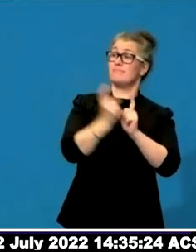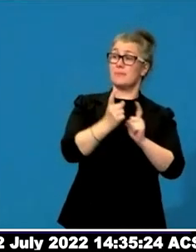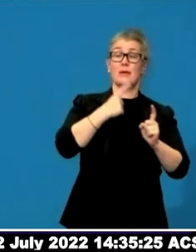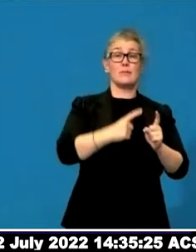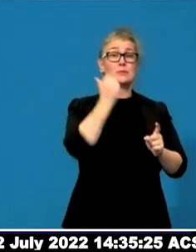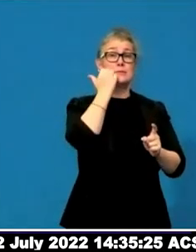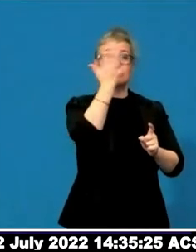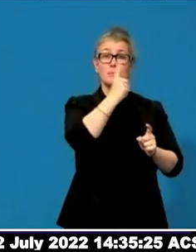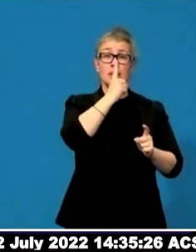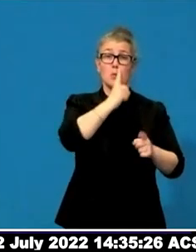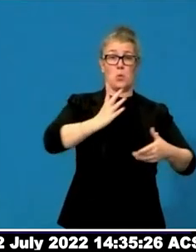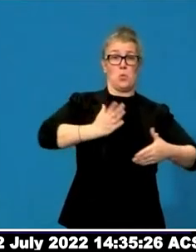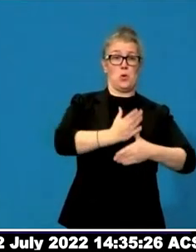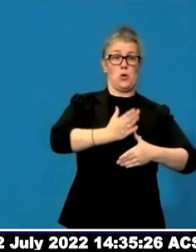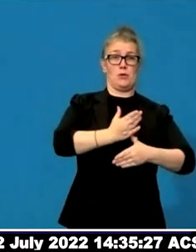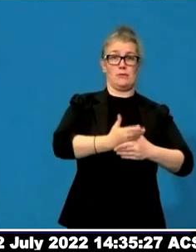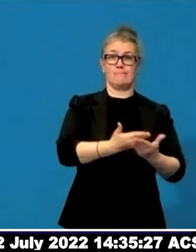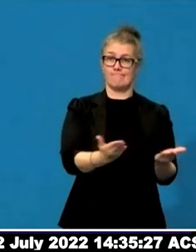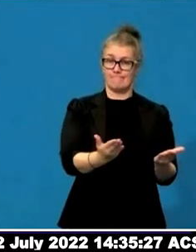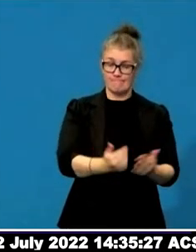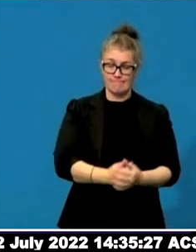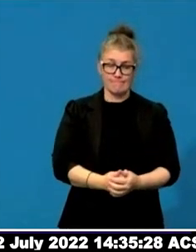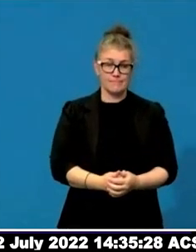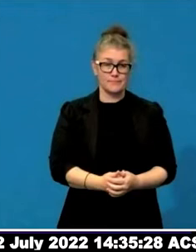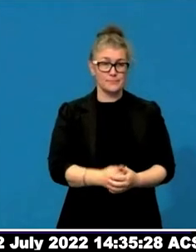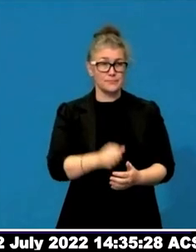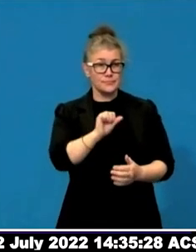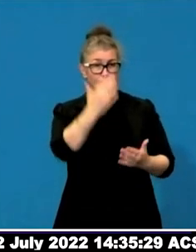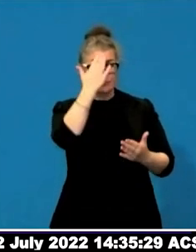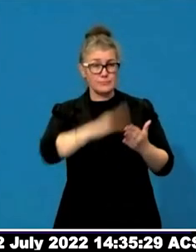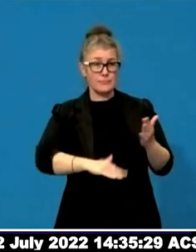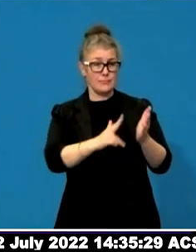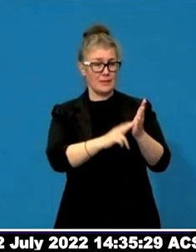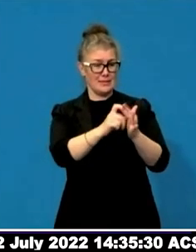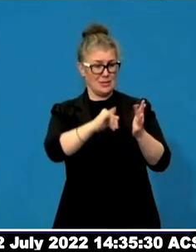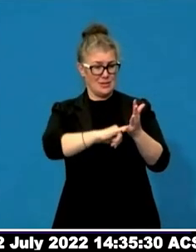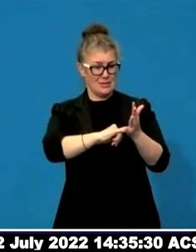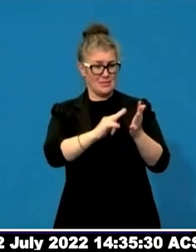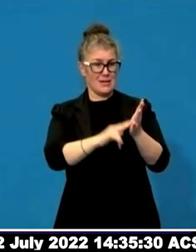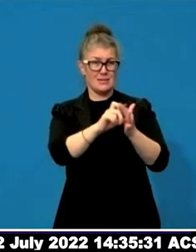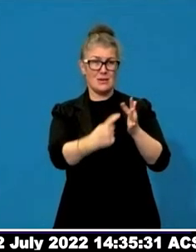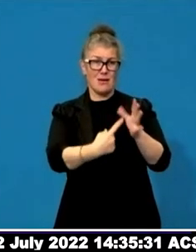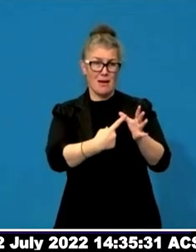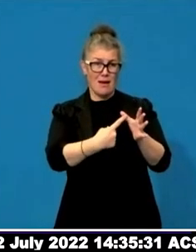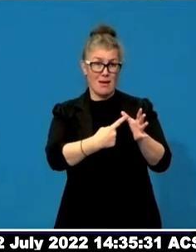In your experience of dealing with the NDIS and NDIA, is that distinction understood?